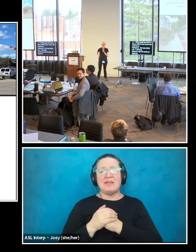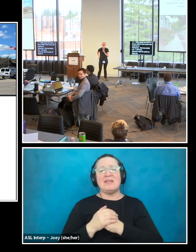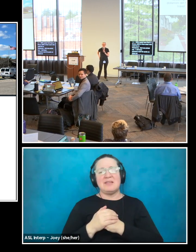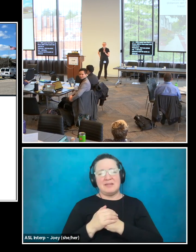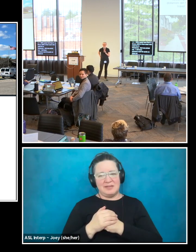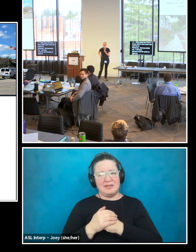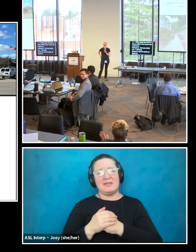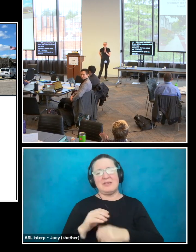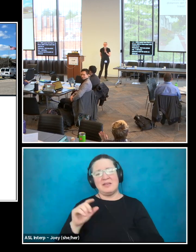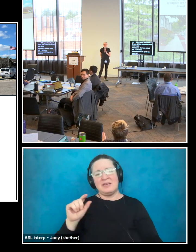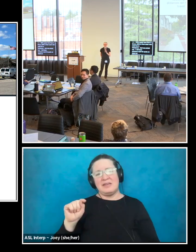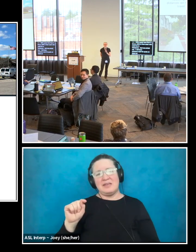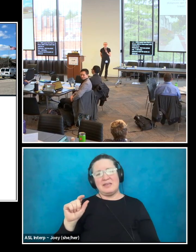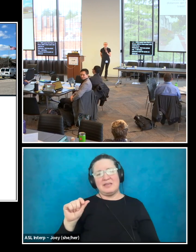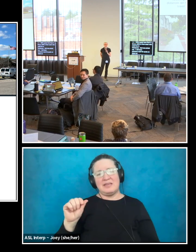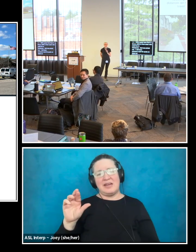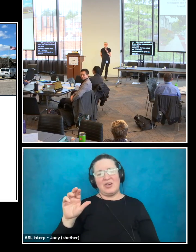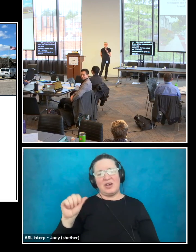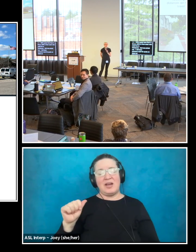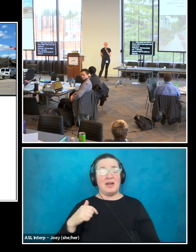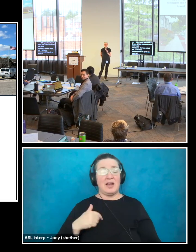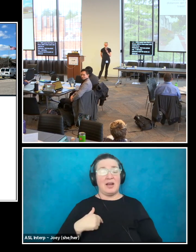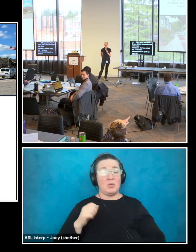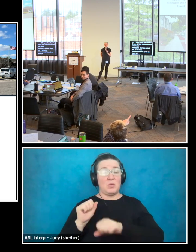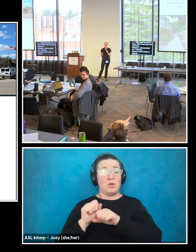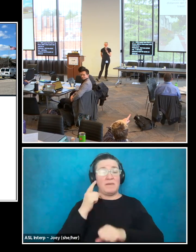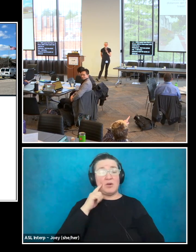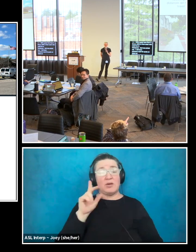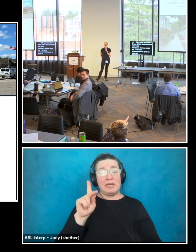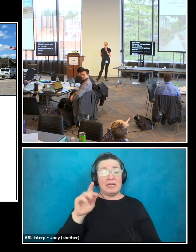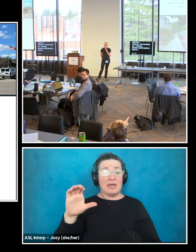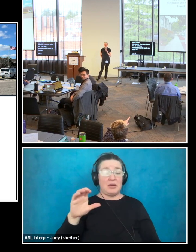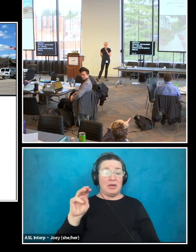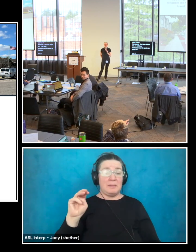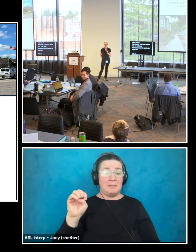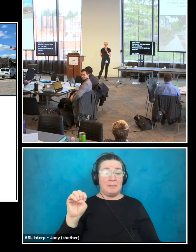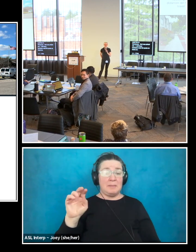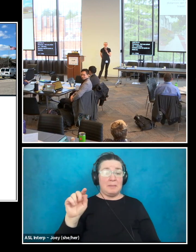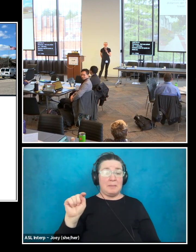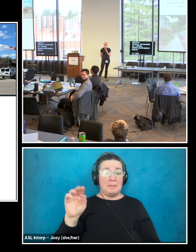Metro and I live up in Snohomish County. I'll read the quote first. Yeah, more affordability